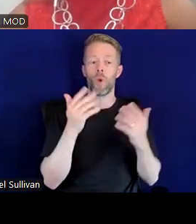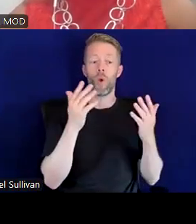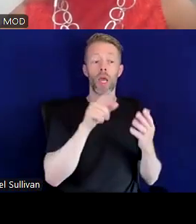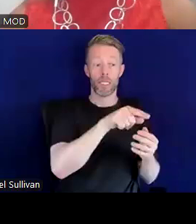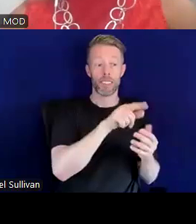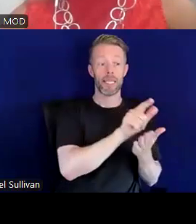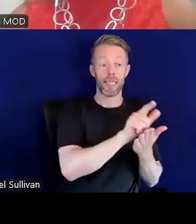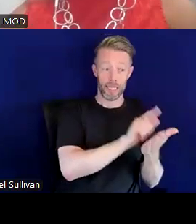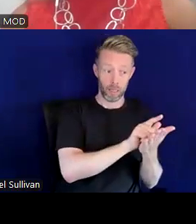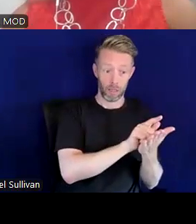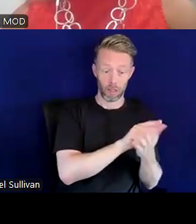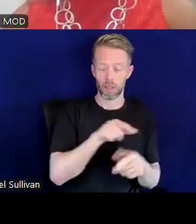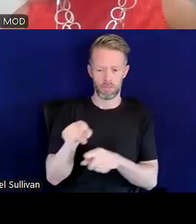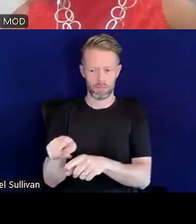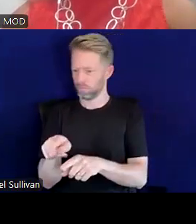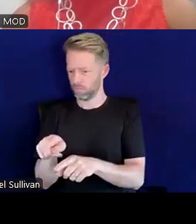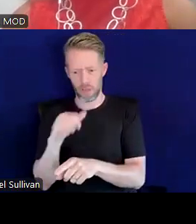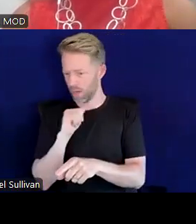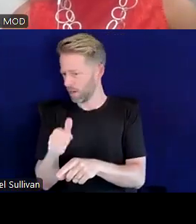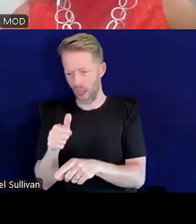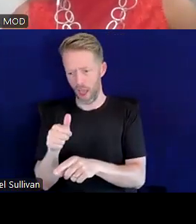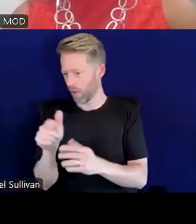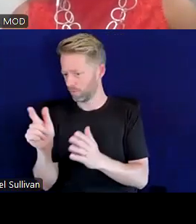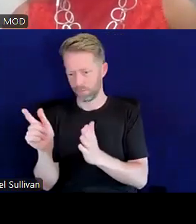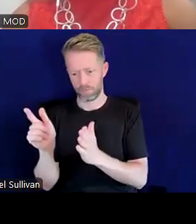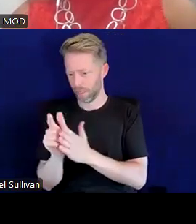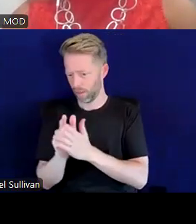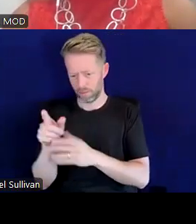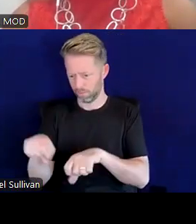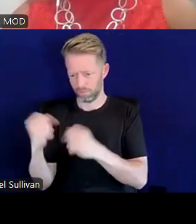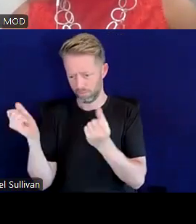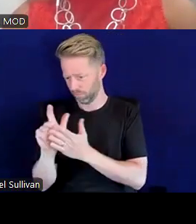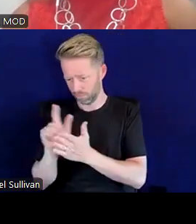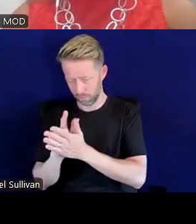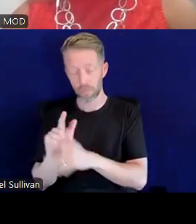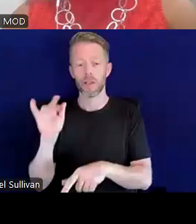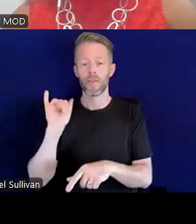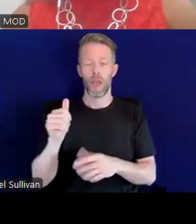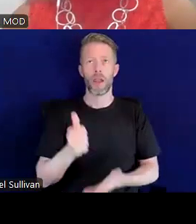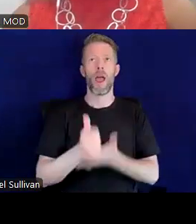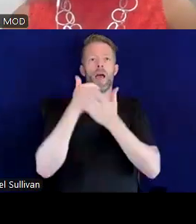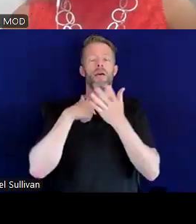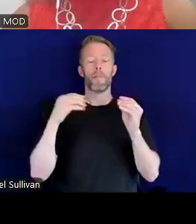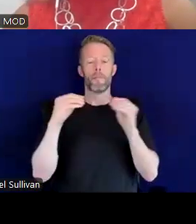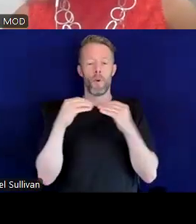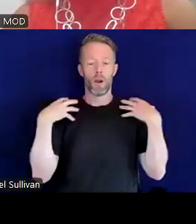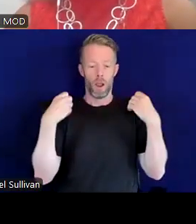not legal and it has definitely given me confidence to navigate some of the processes in place